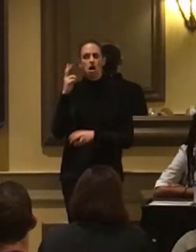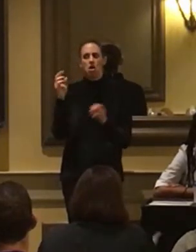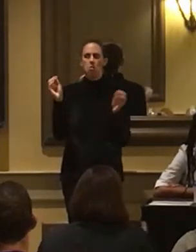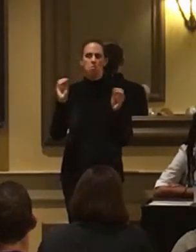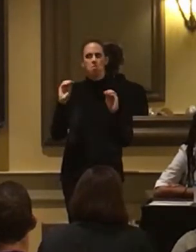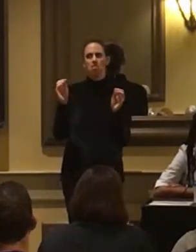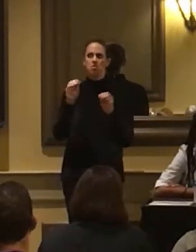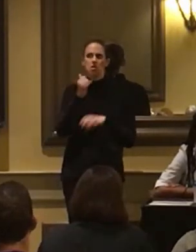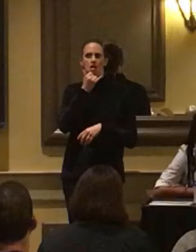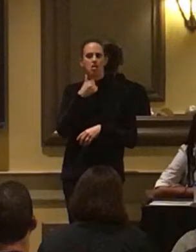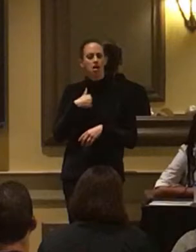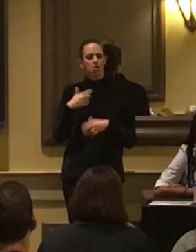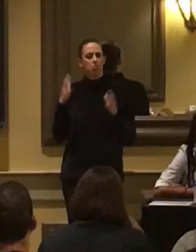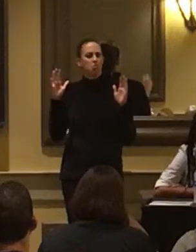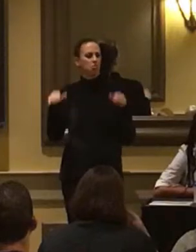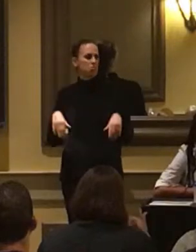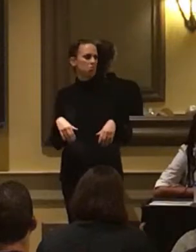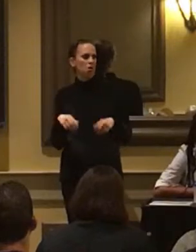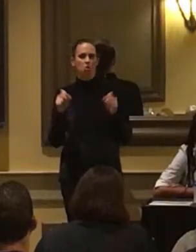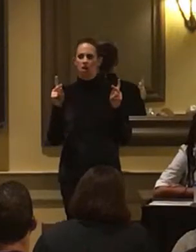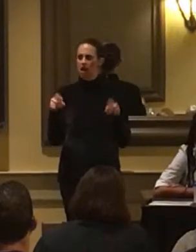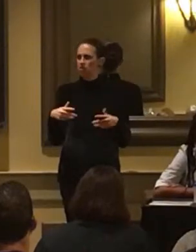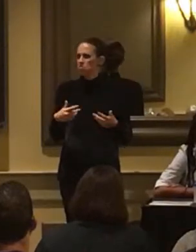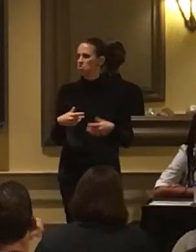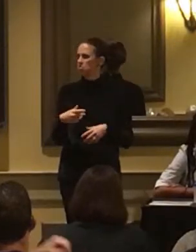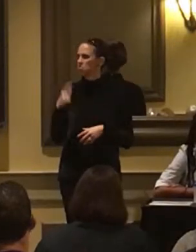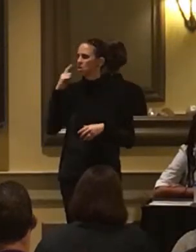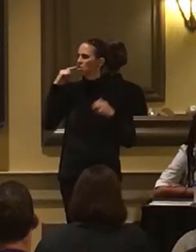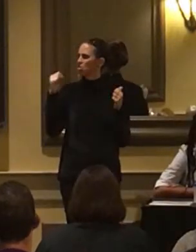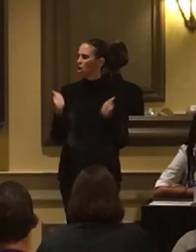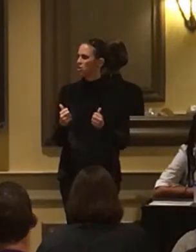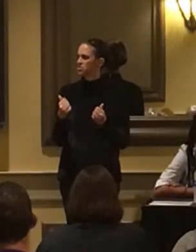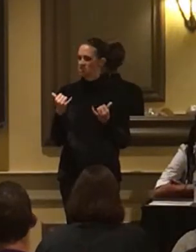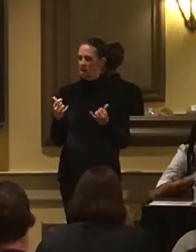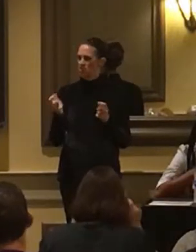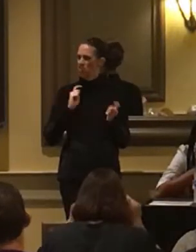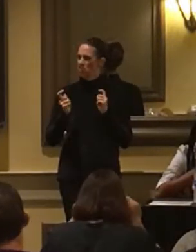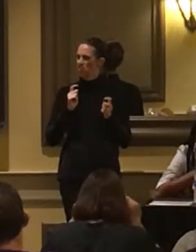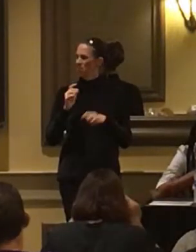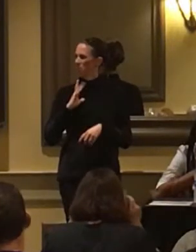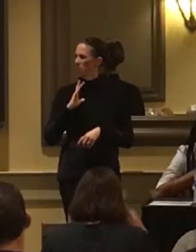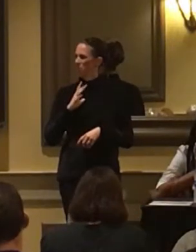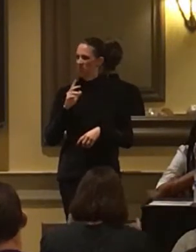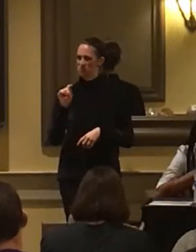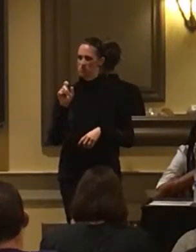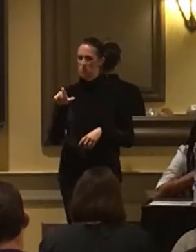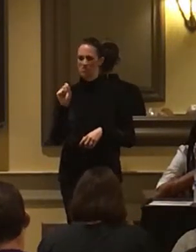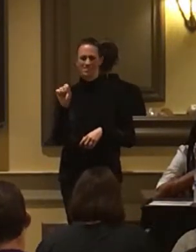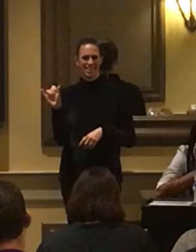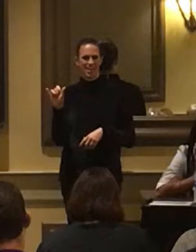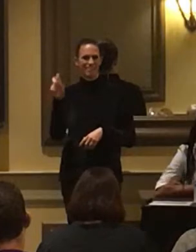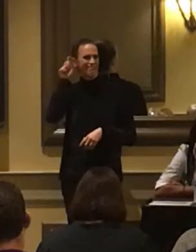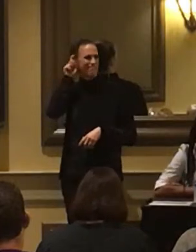They were like OK, this is... I have a hearing loss I'm getting these cool gadgets that fit on my ears, I'm like a robot now, that's cool.